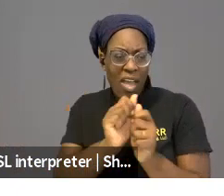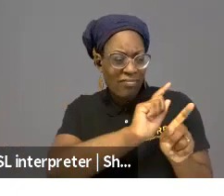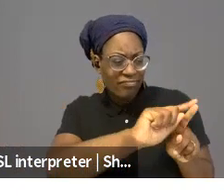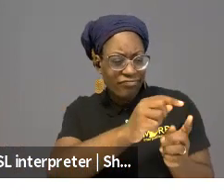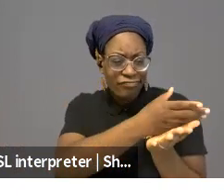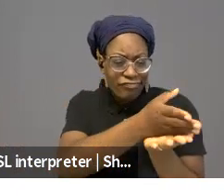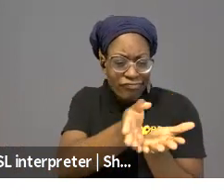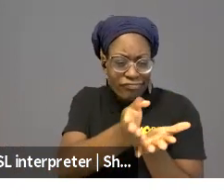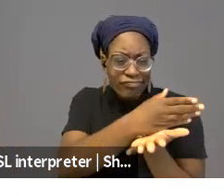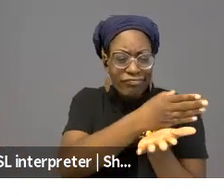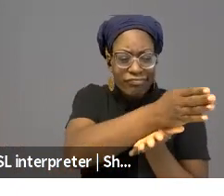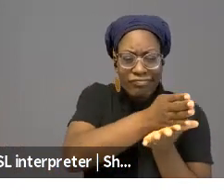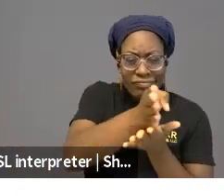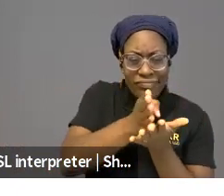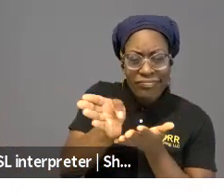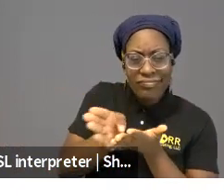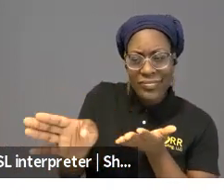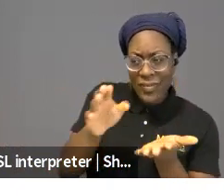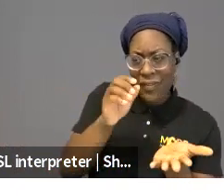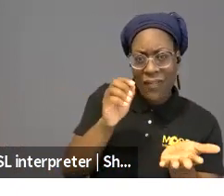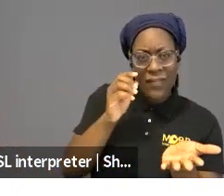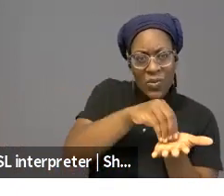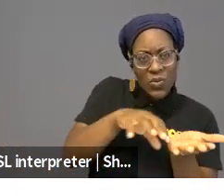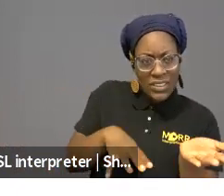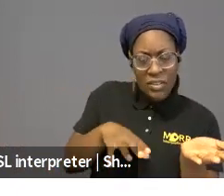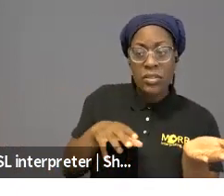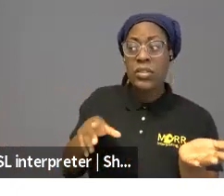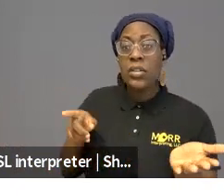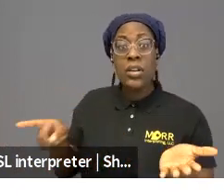and ask them about different options and get their input there, so that was really helpful for us.